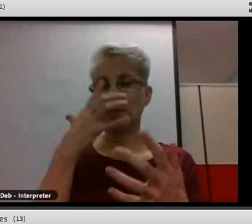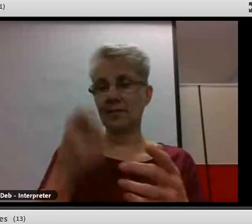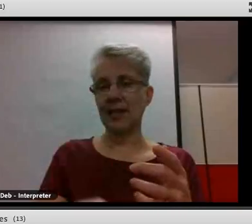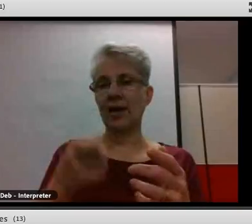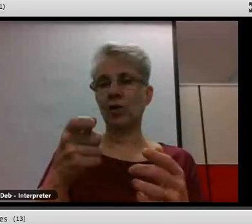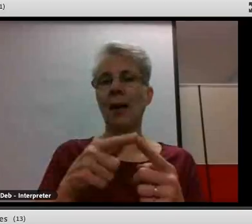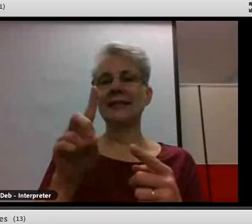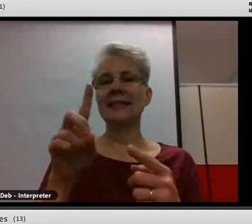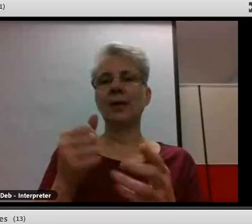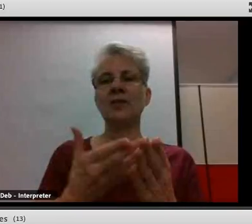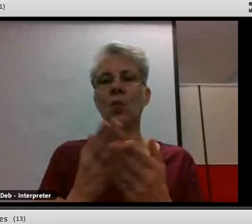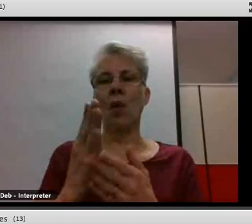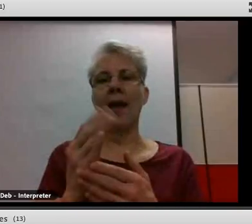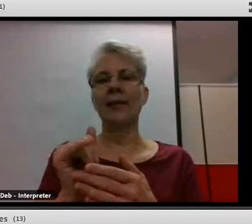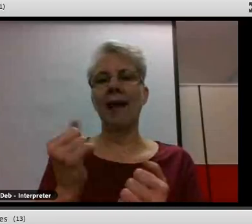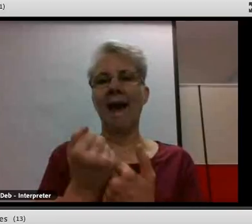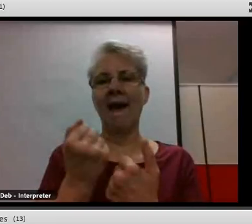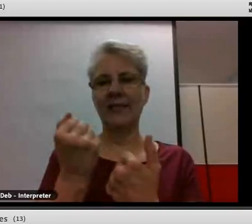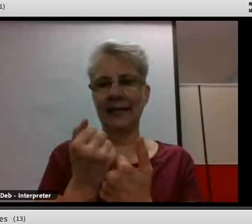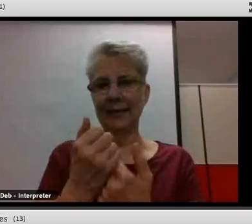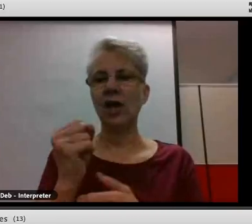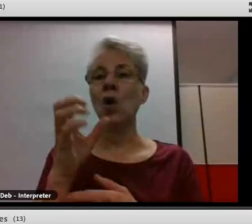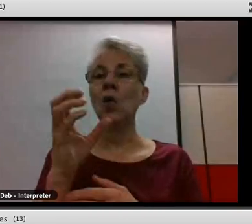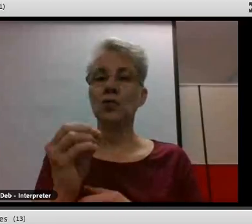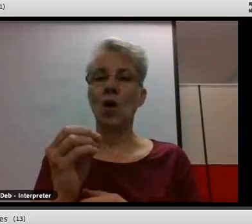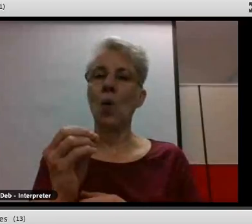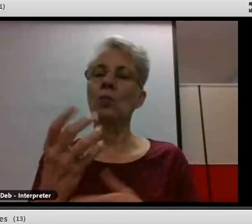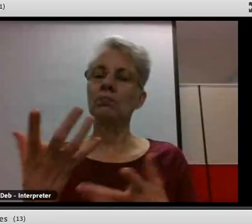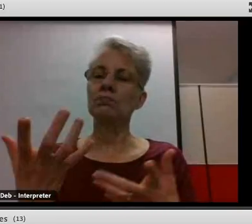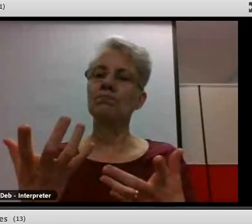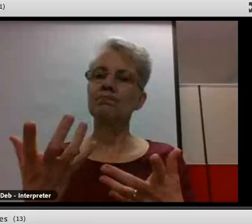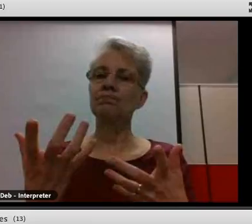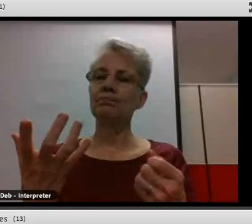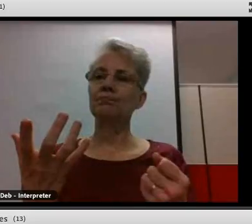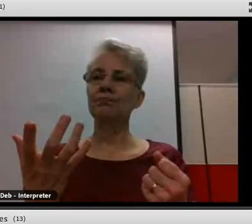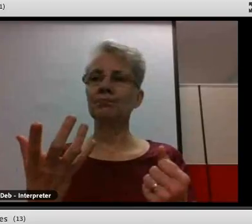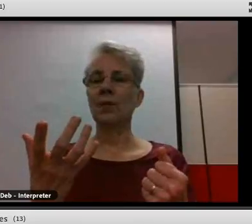So if you look at this image, you'll see that it's a ramp, but it's also stairs.